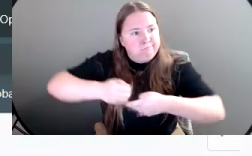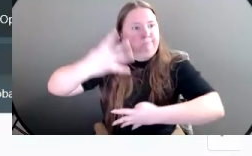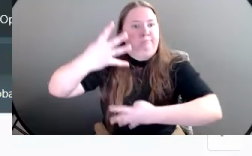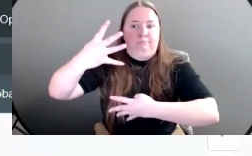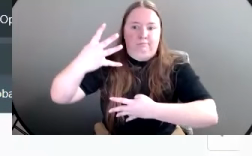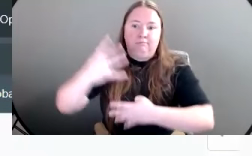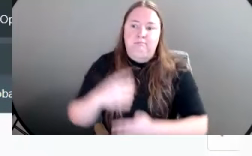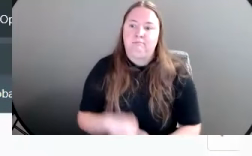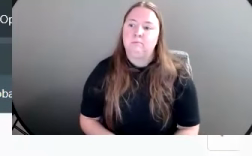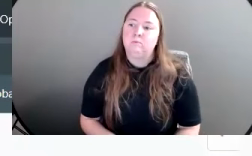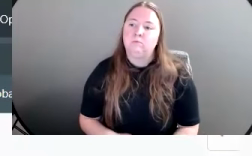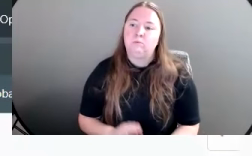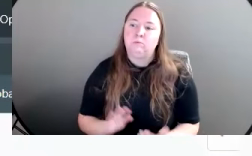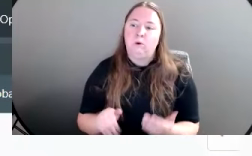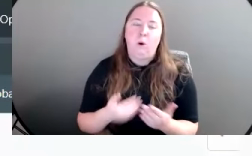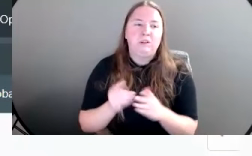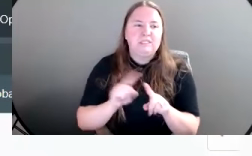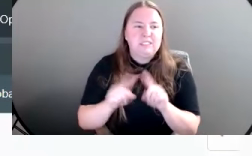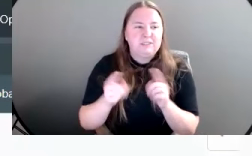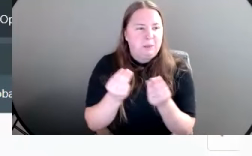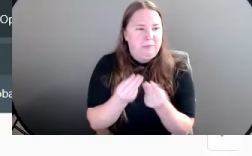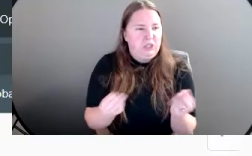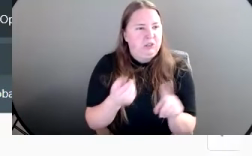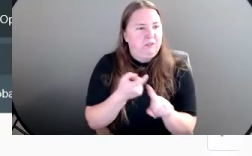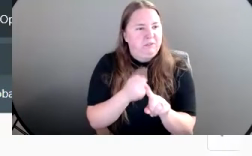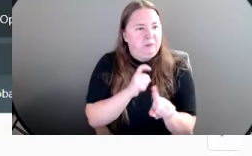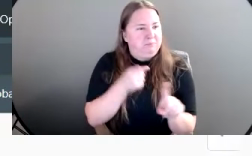LibreTexts materials by, specific subject.